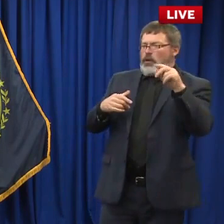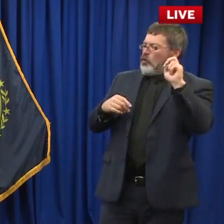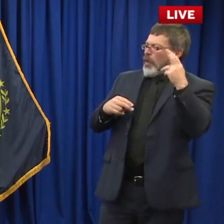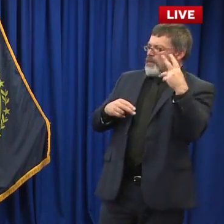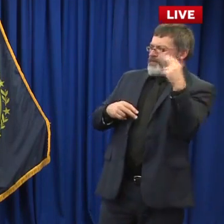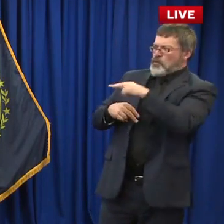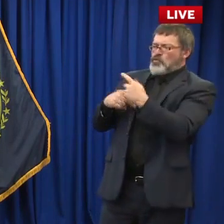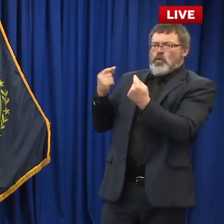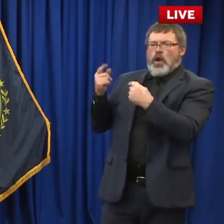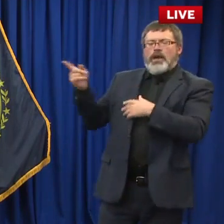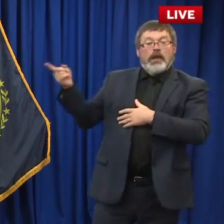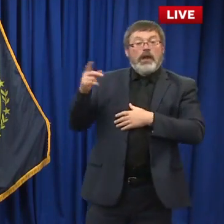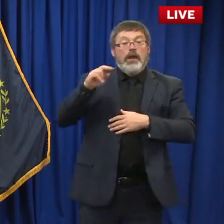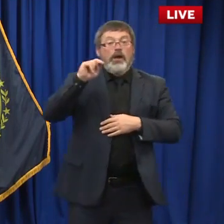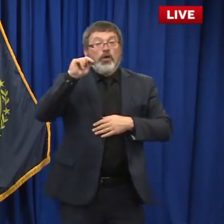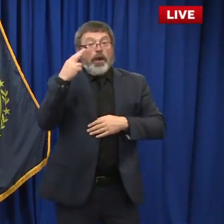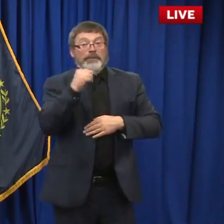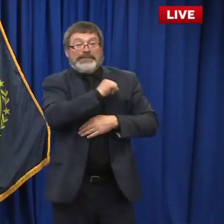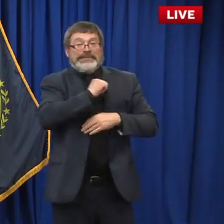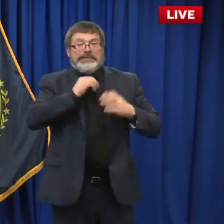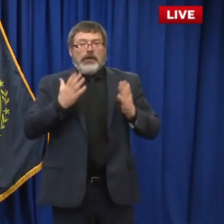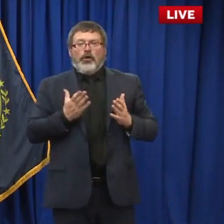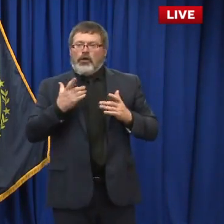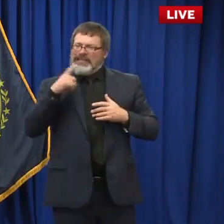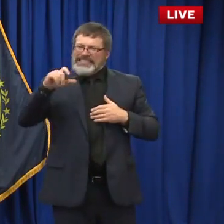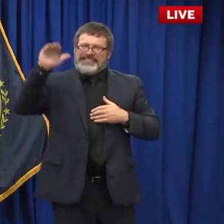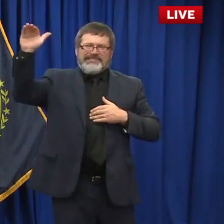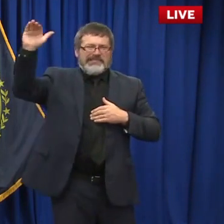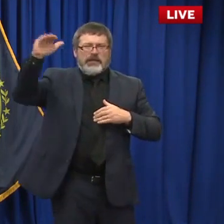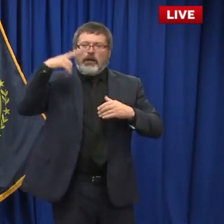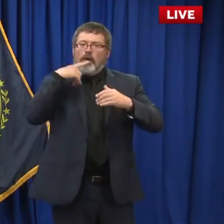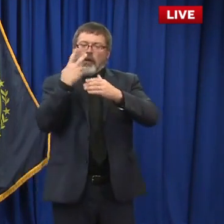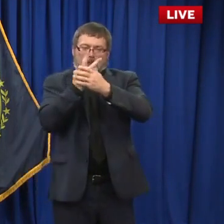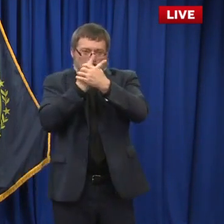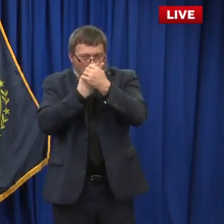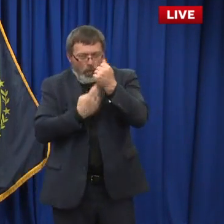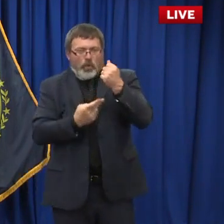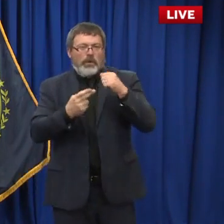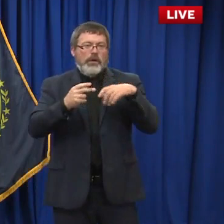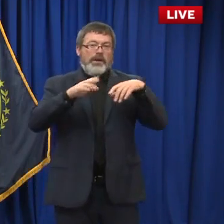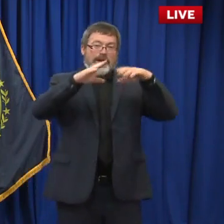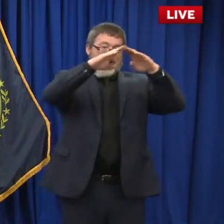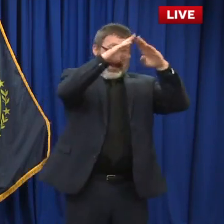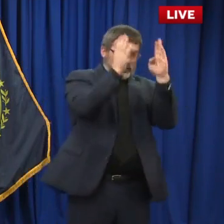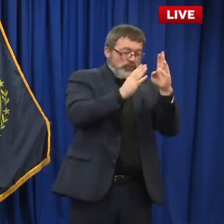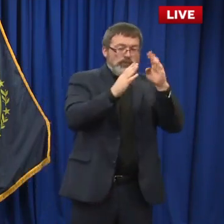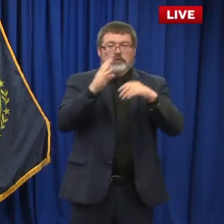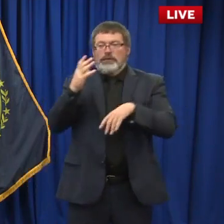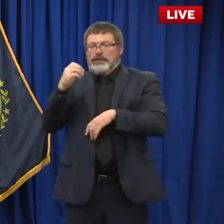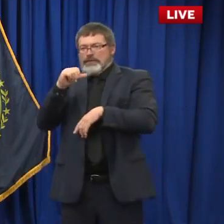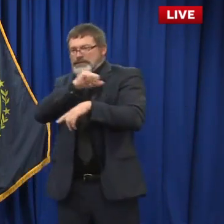I BELIEVE THEY'RE ALL IN FAVOR OF MOVING FORWARD, BUT GENERALLY, WE HAVE TO HOPE THAT THEY CAN WORK WITH THEIR